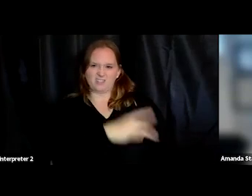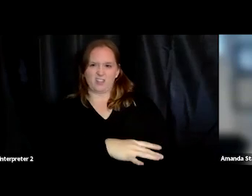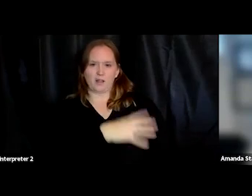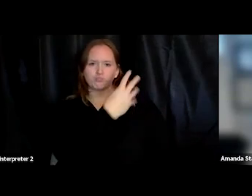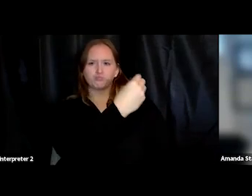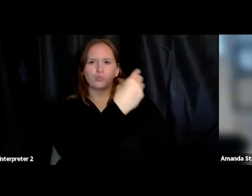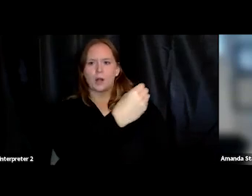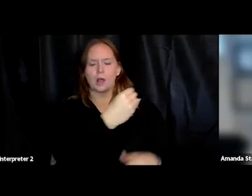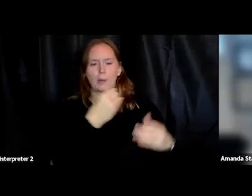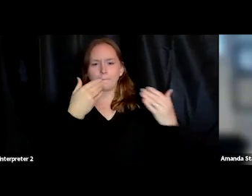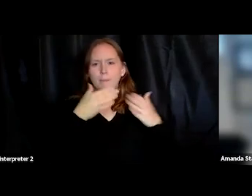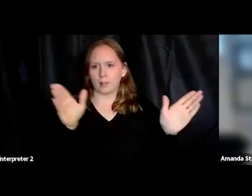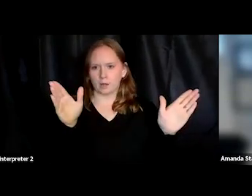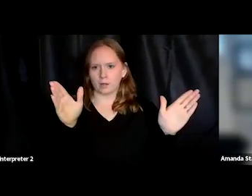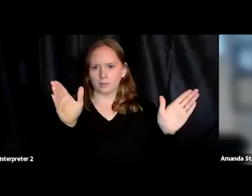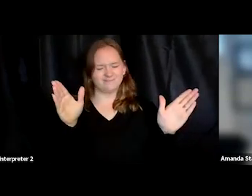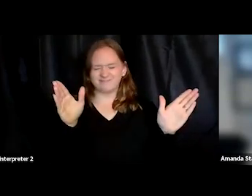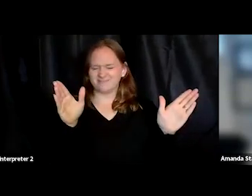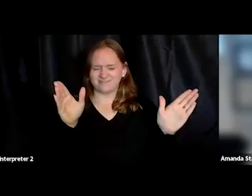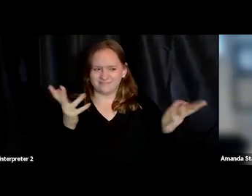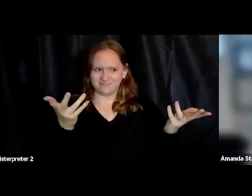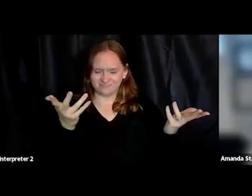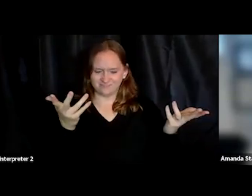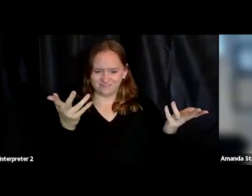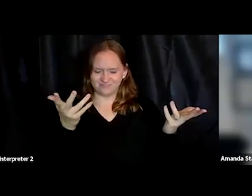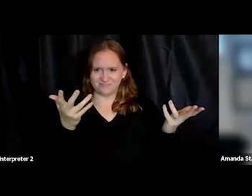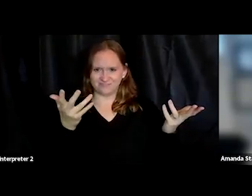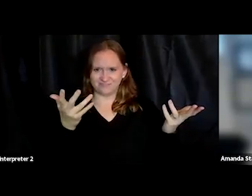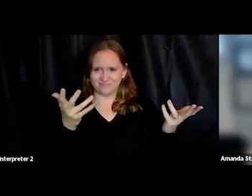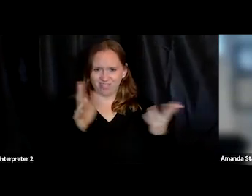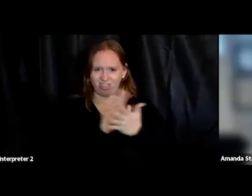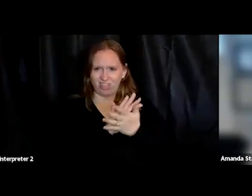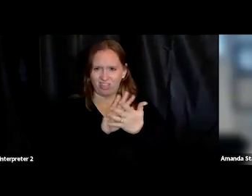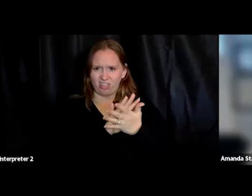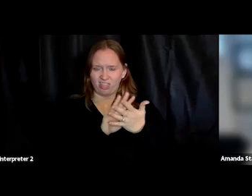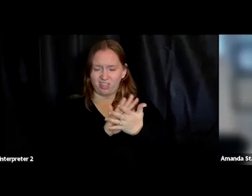That doesn't provide any information about how Mr. Smith's symptoms